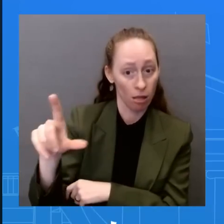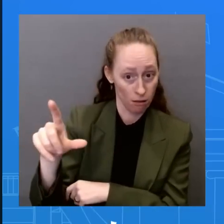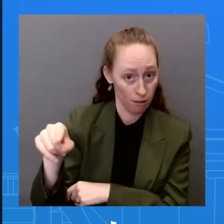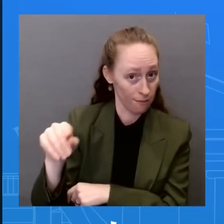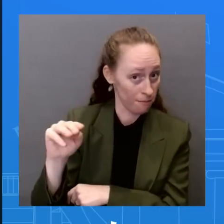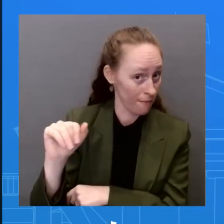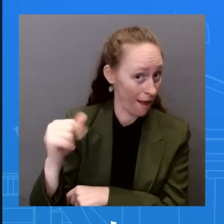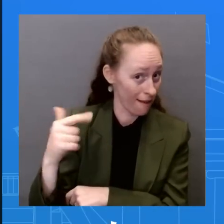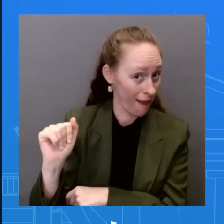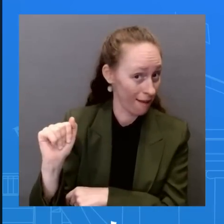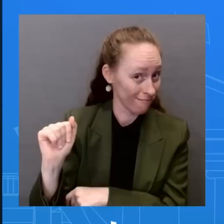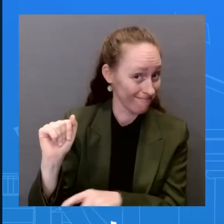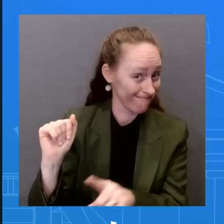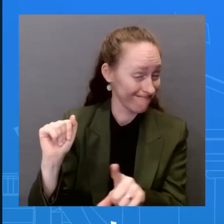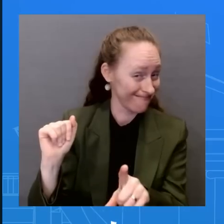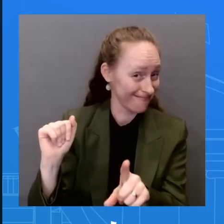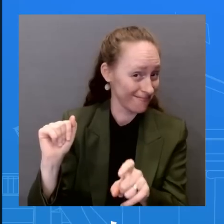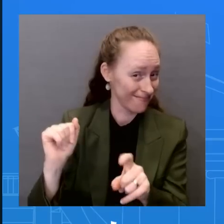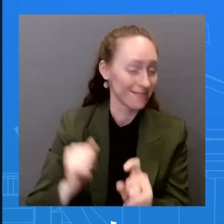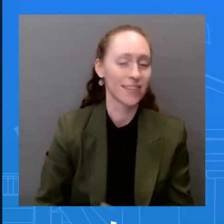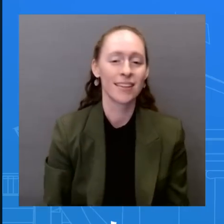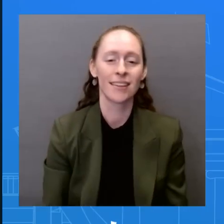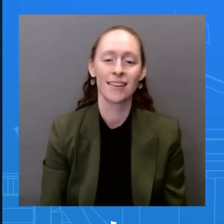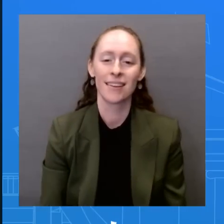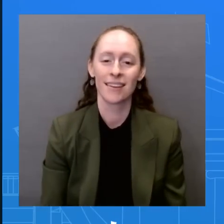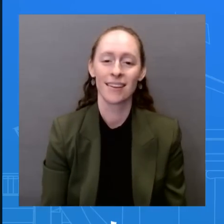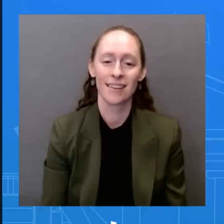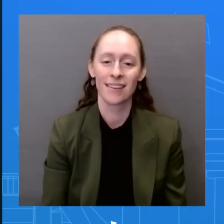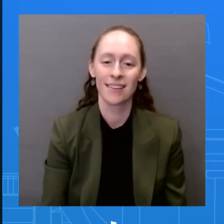when you go back to the speech -- his speech last Thursday --